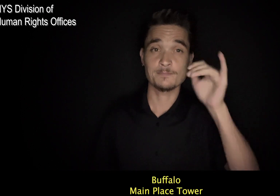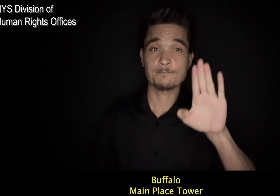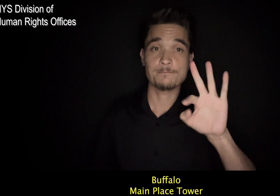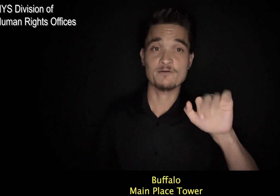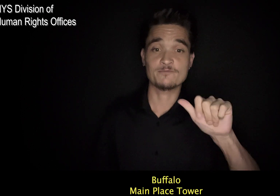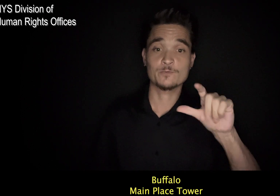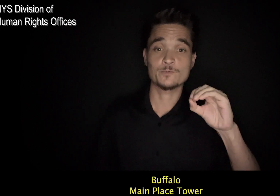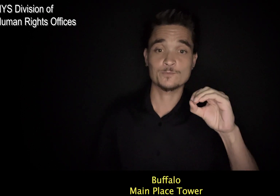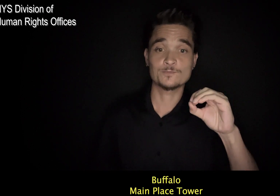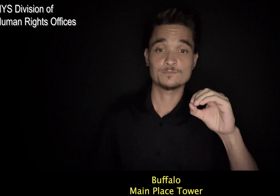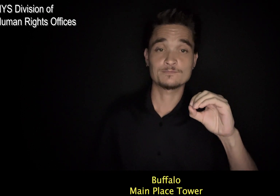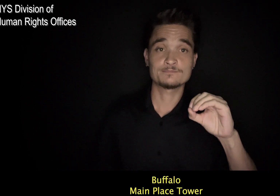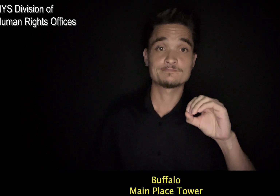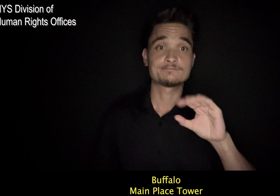Buffalo Main Place Tower